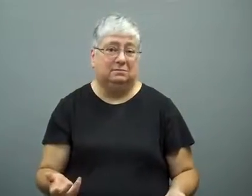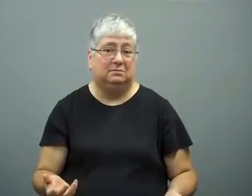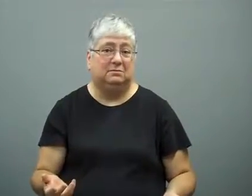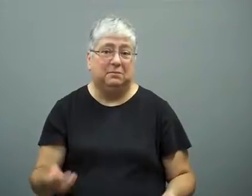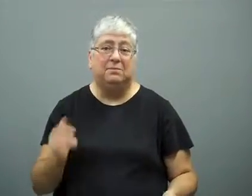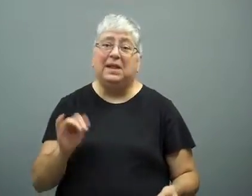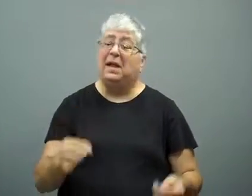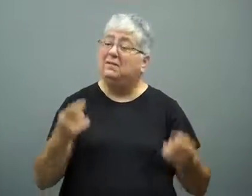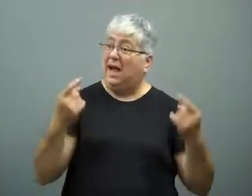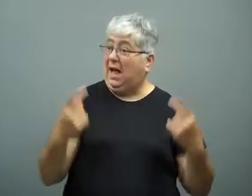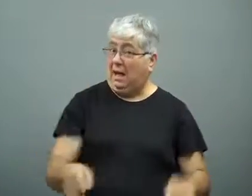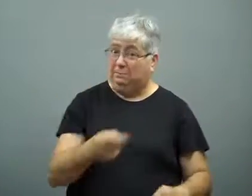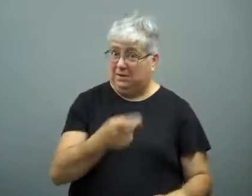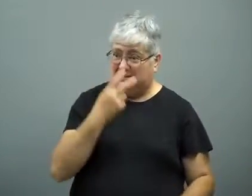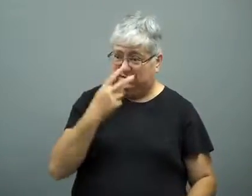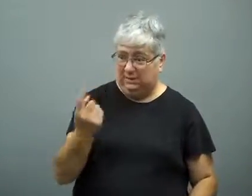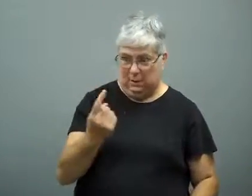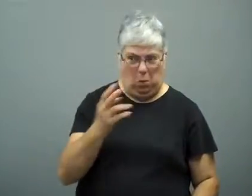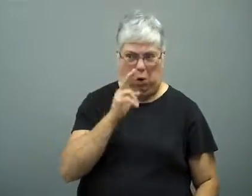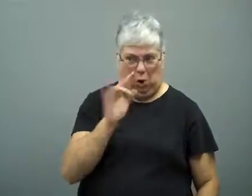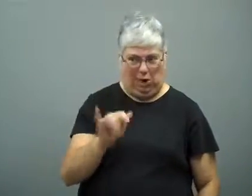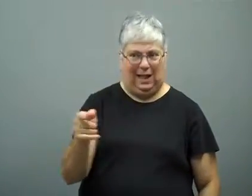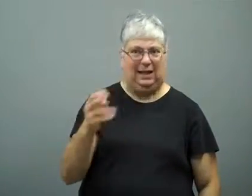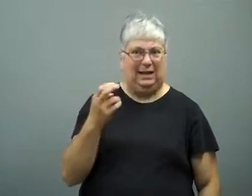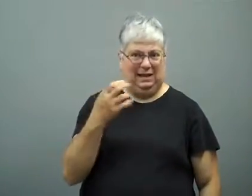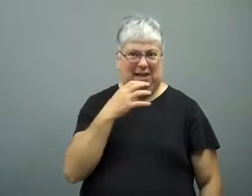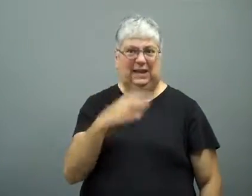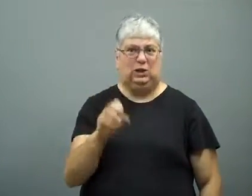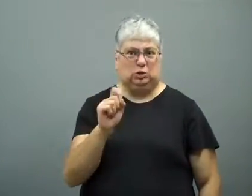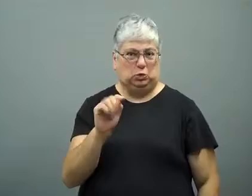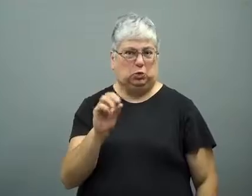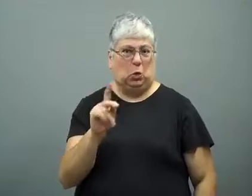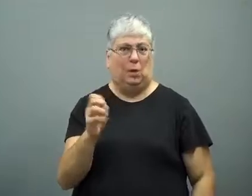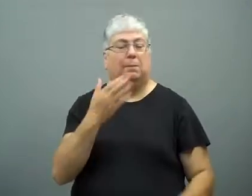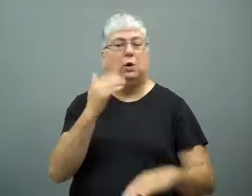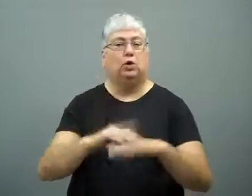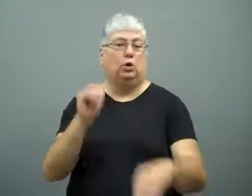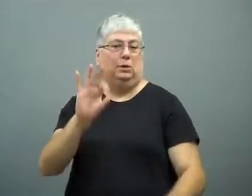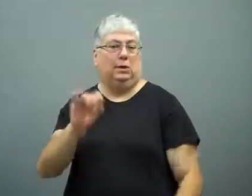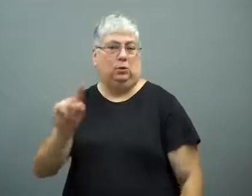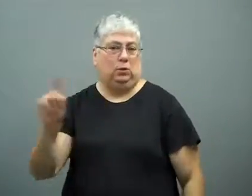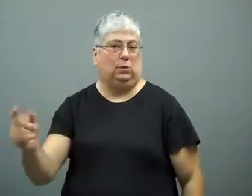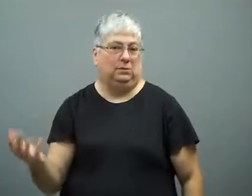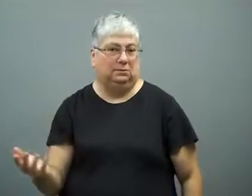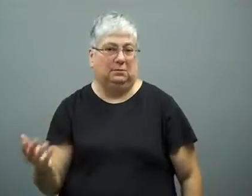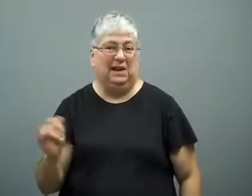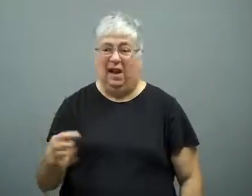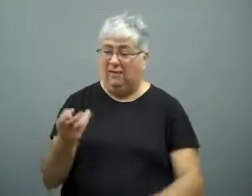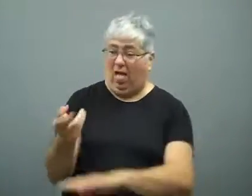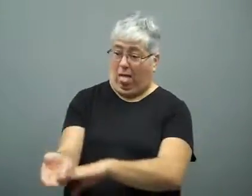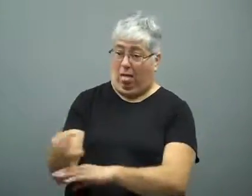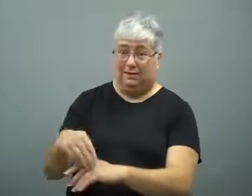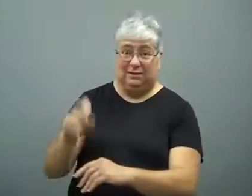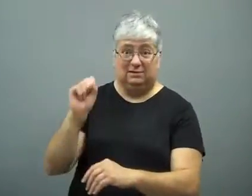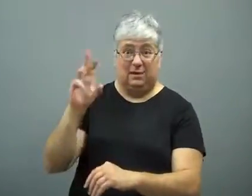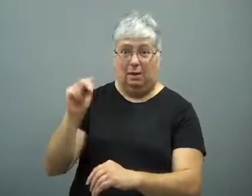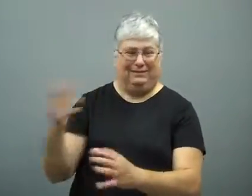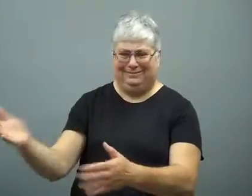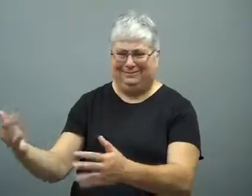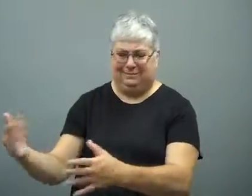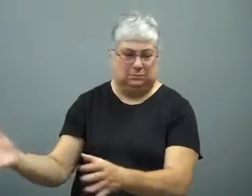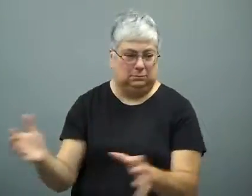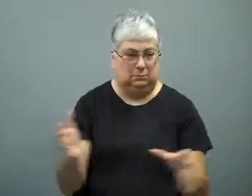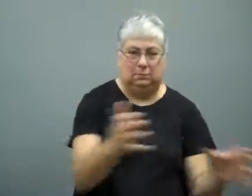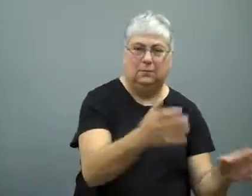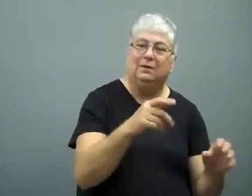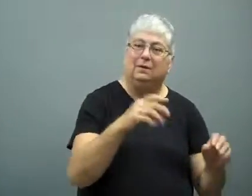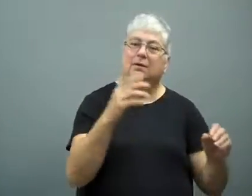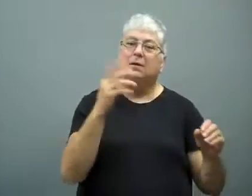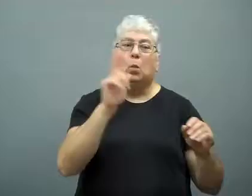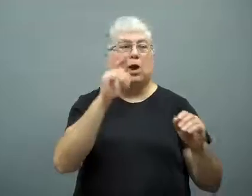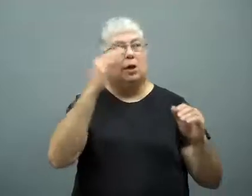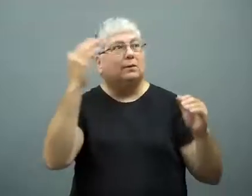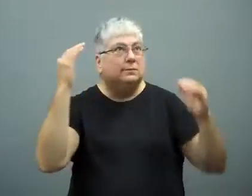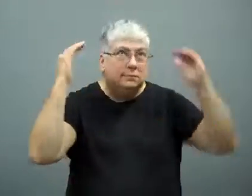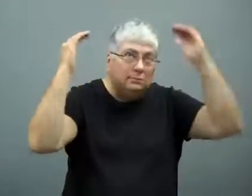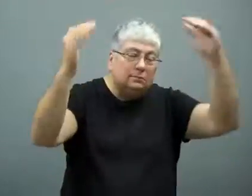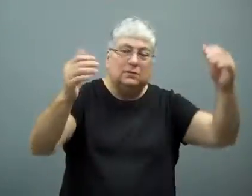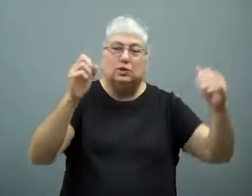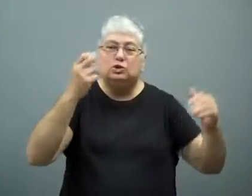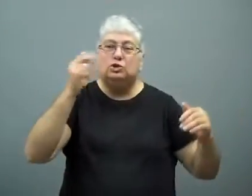If you see someone who appears to be suffering from heat stroke, call 911.